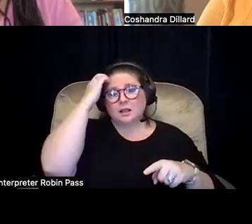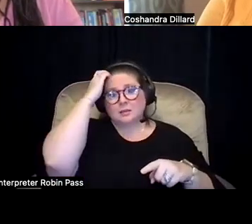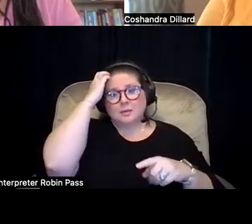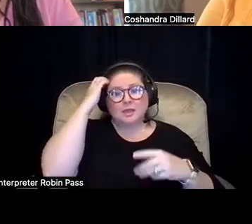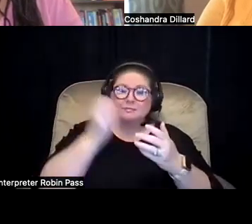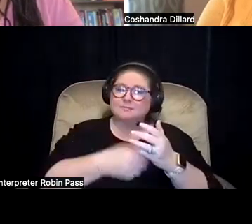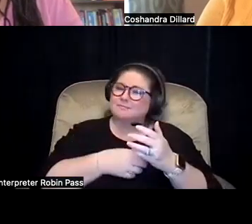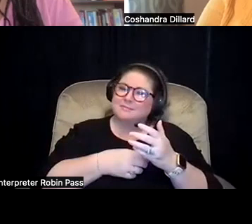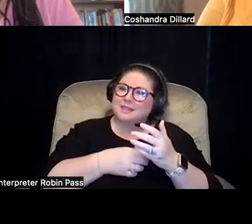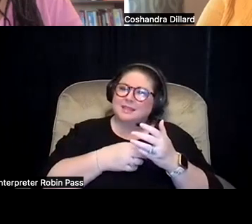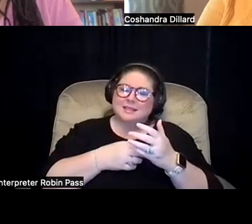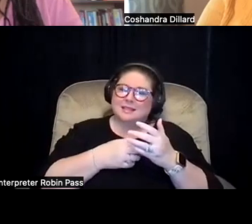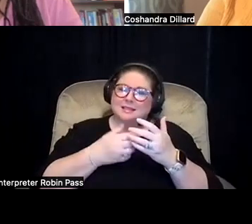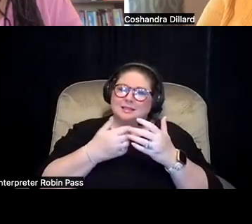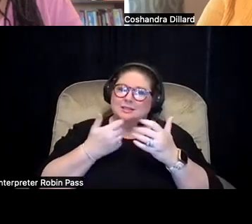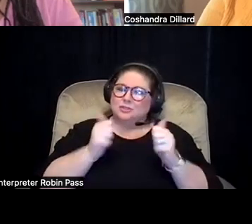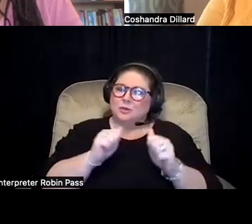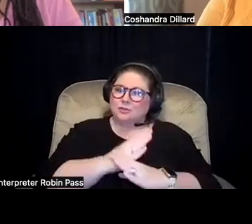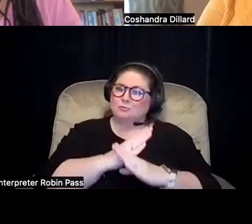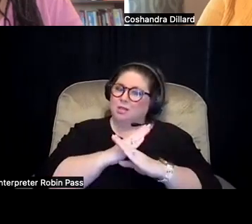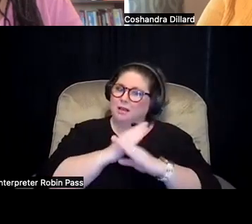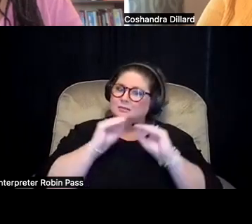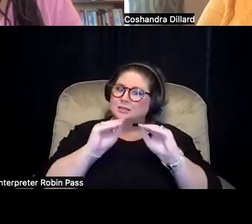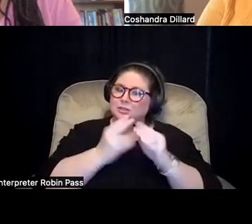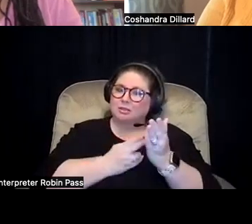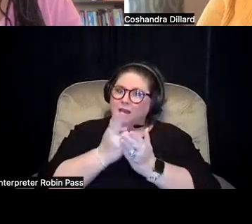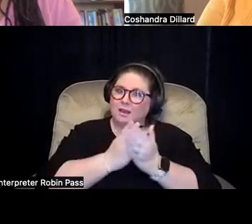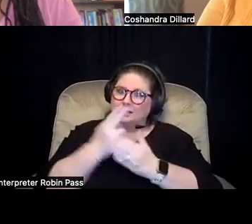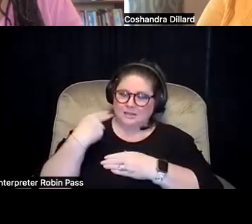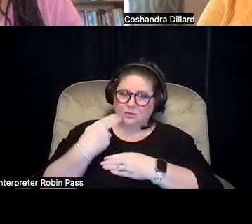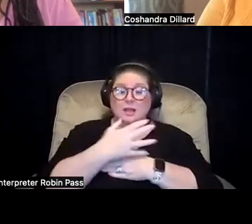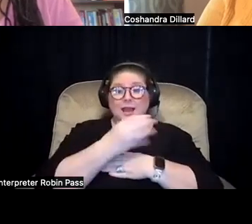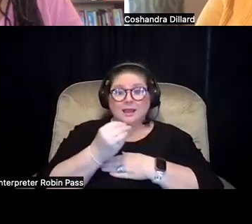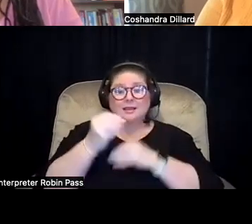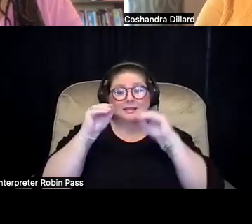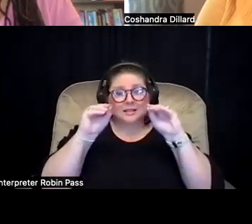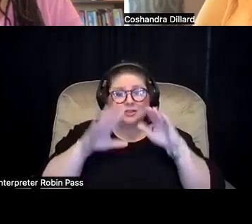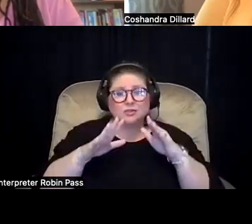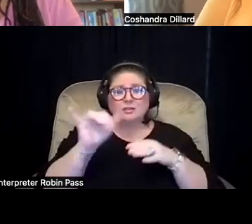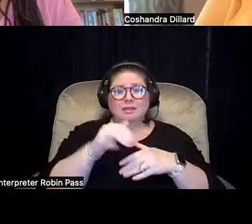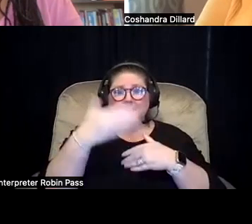and educators like aquila who's with us today and so many others have been working hard to make sure